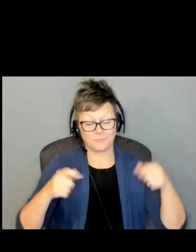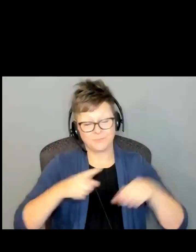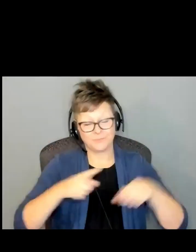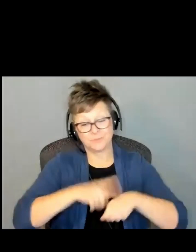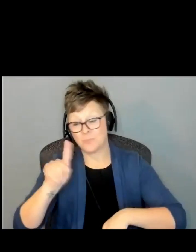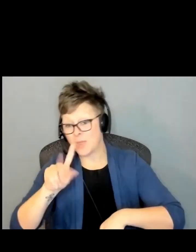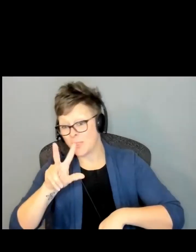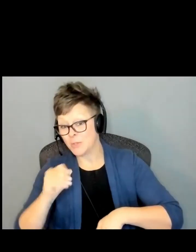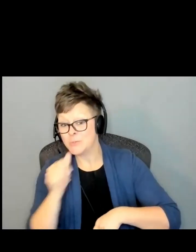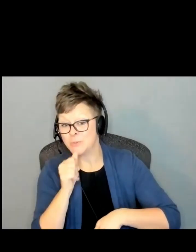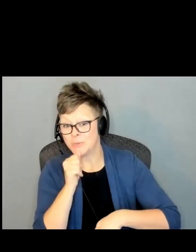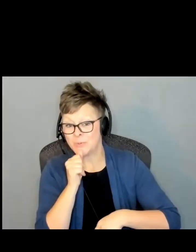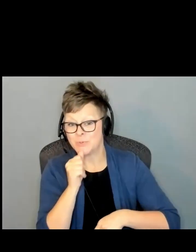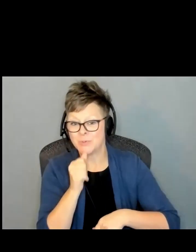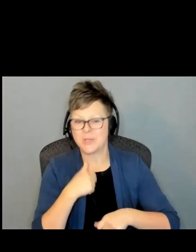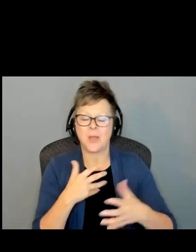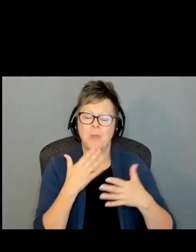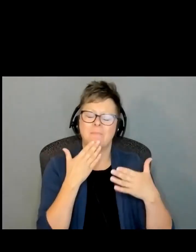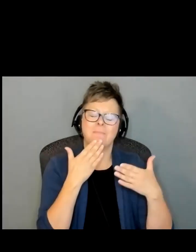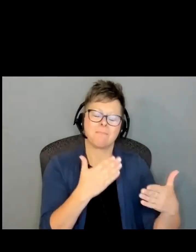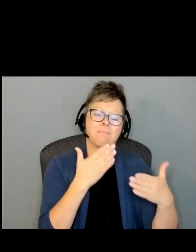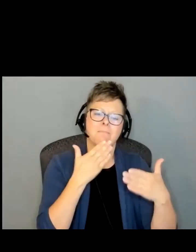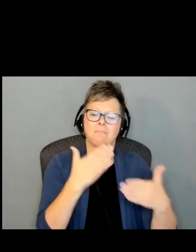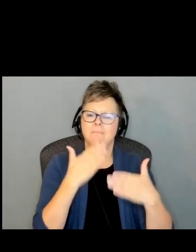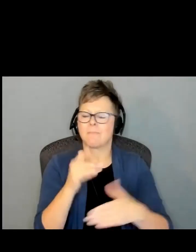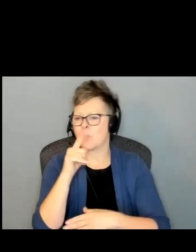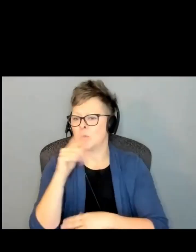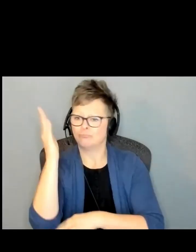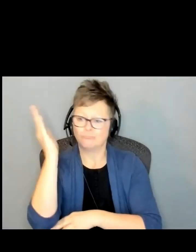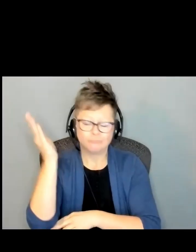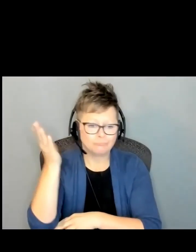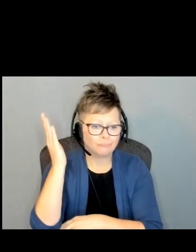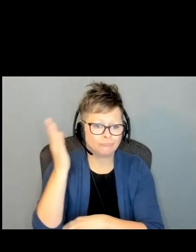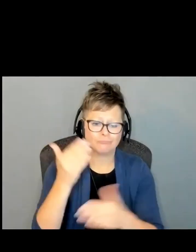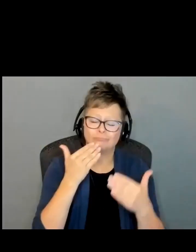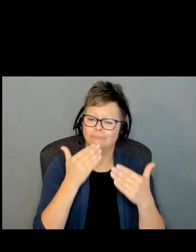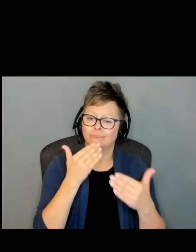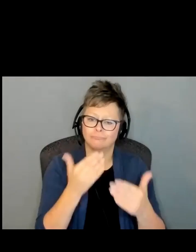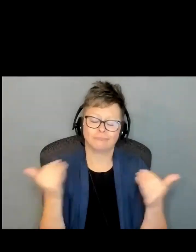I wanted to take a moment to thank our speakers for participating in today's panel and really